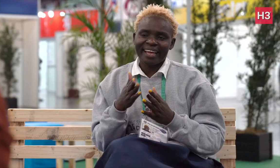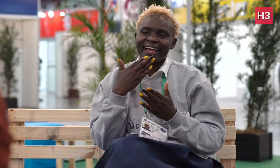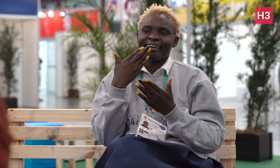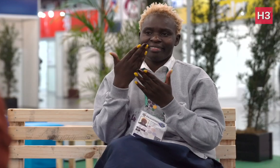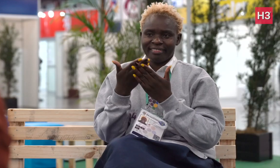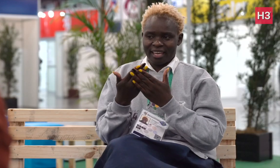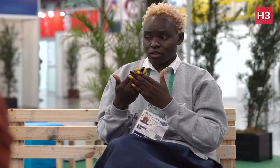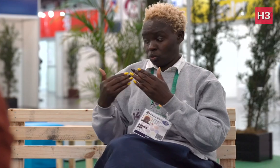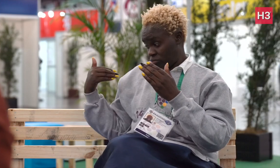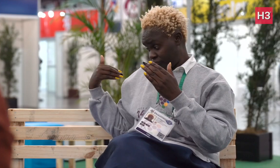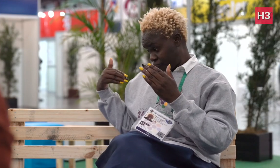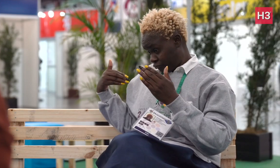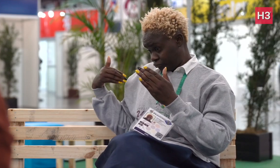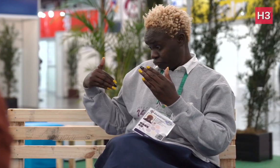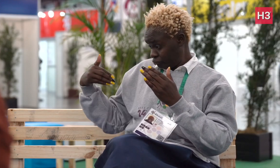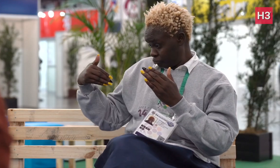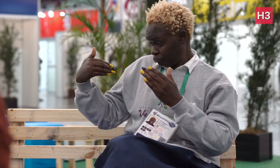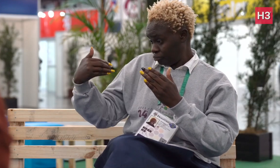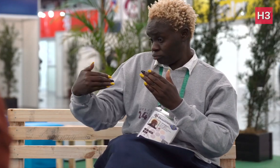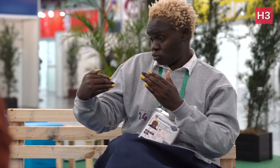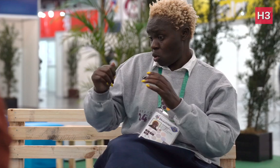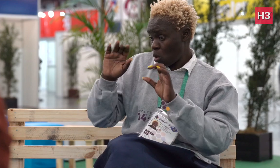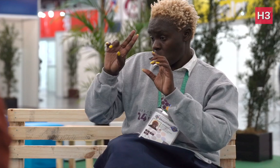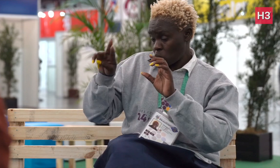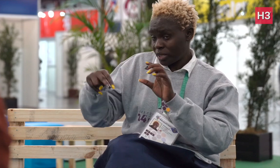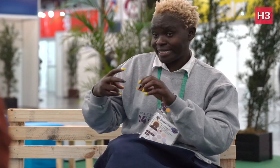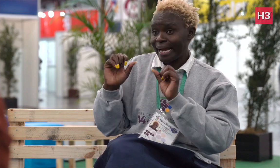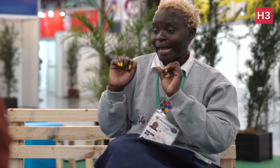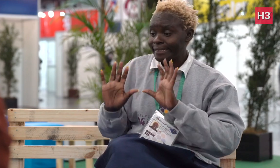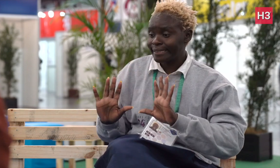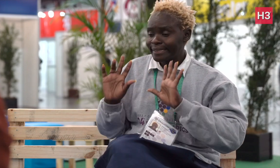Thank you. Until 2018 we had problems